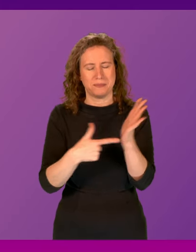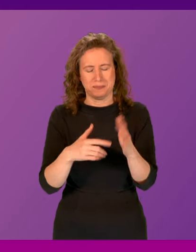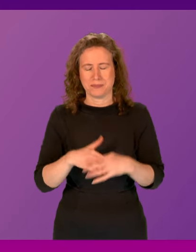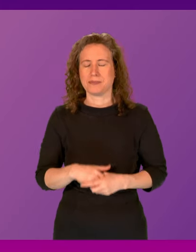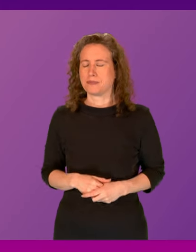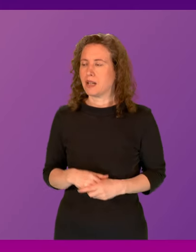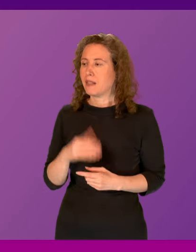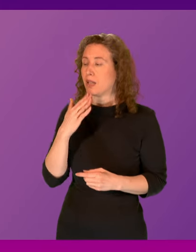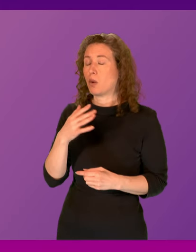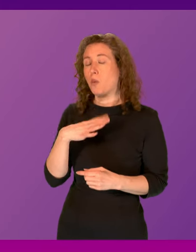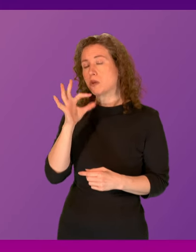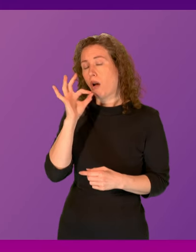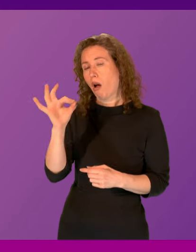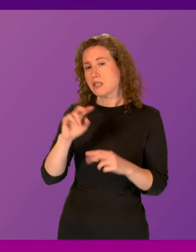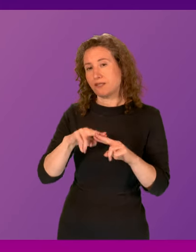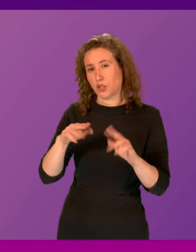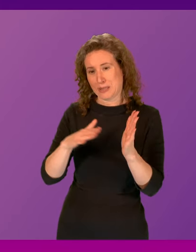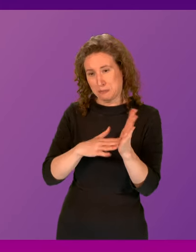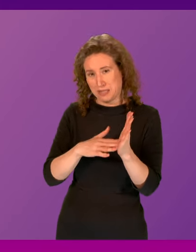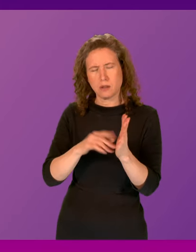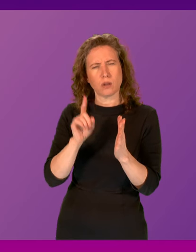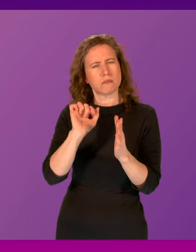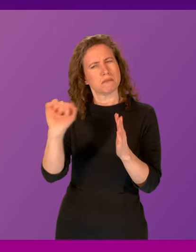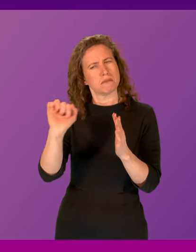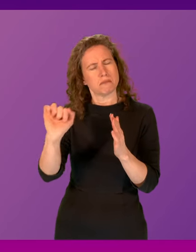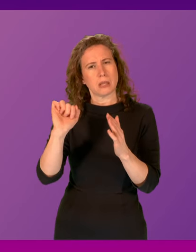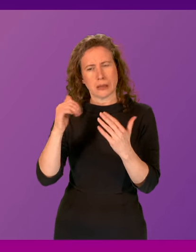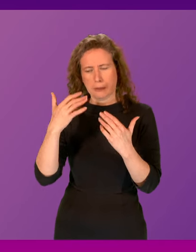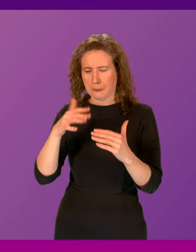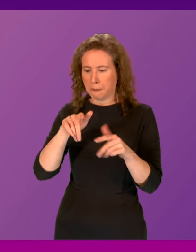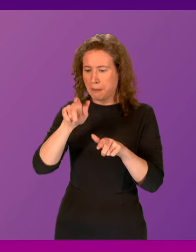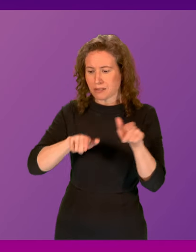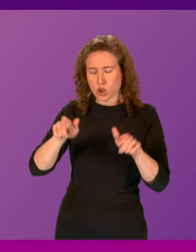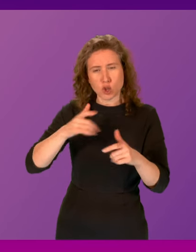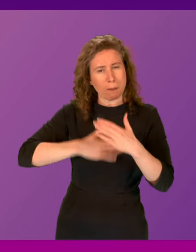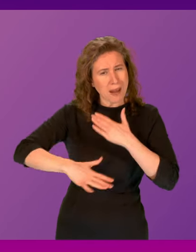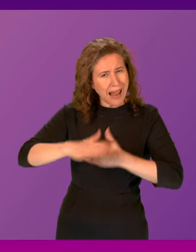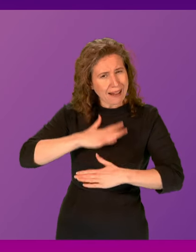To ask the First Minister what analysis of passenger behaviour and numbers has